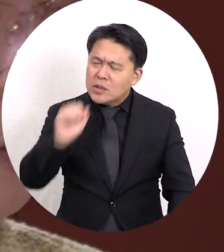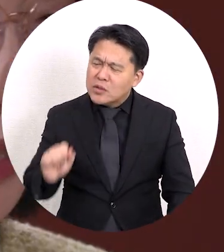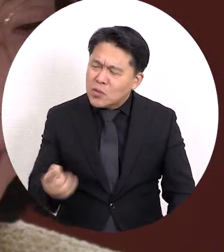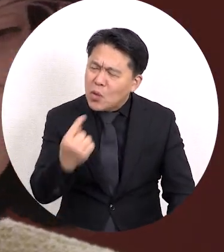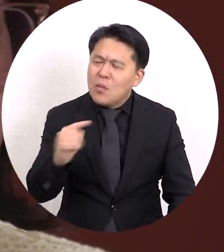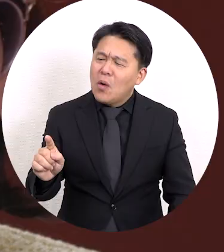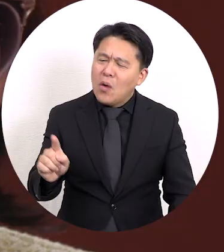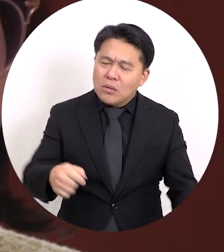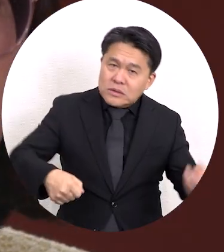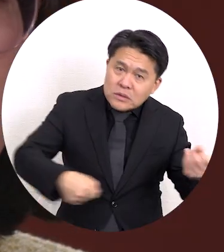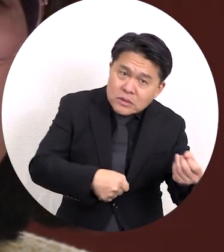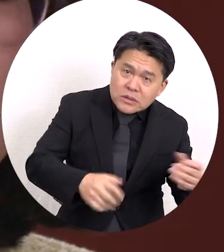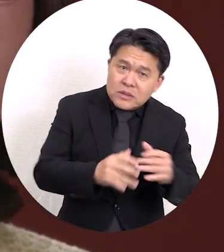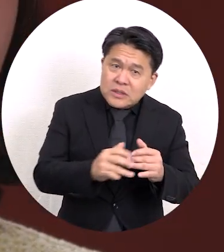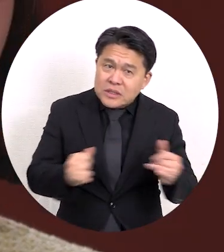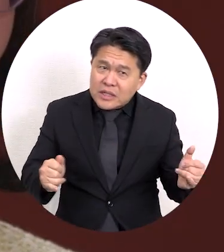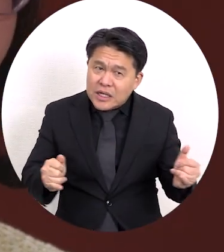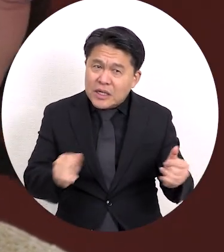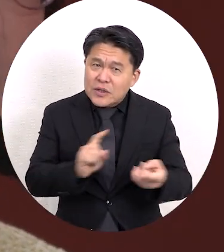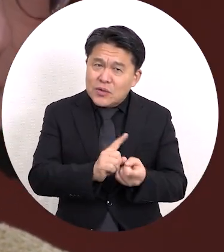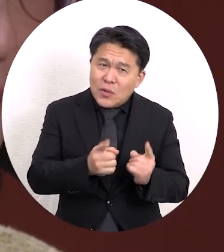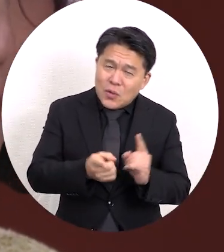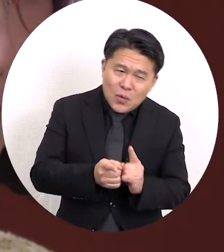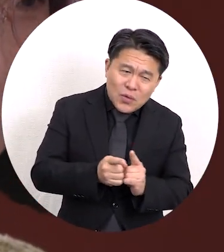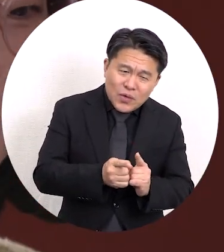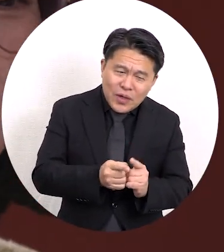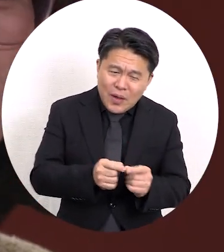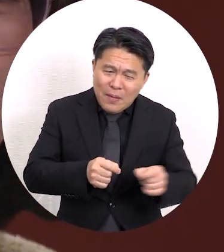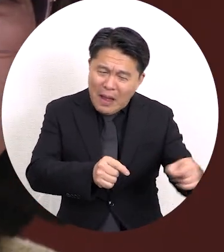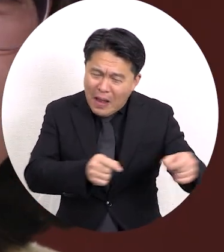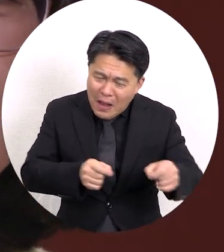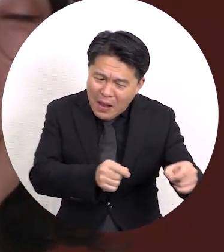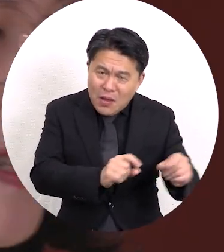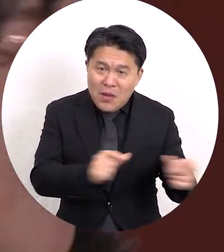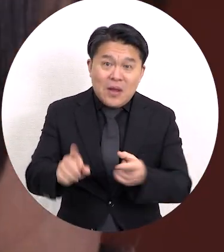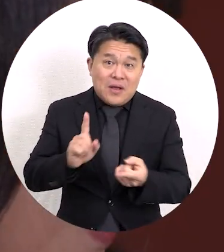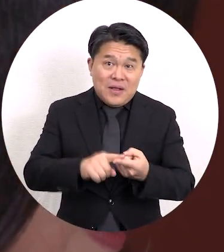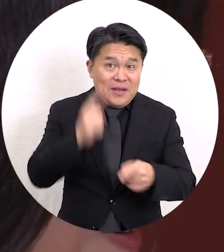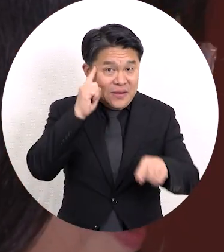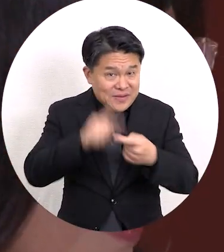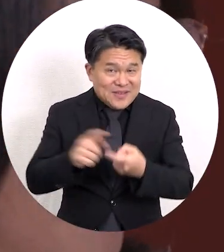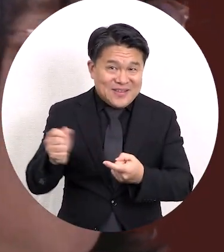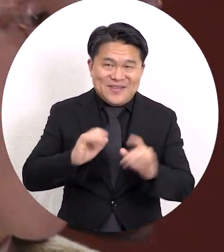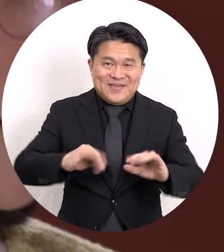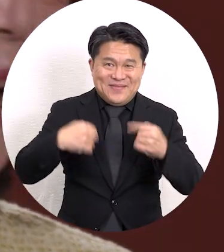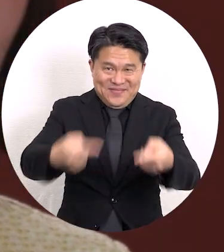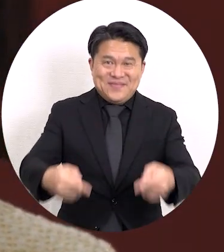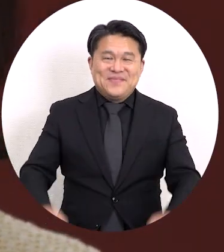and how performers engage in these dynamics, which led me to participate in today’s discussion